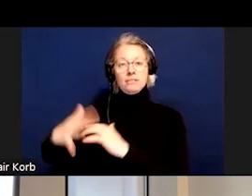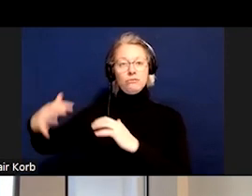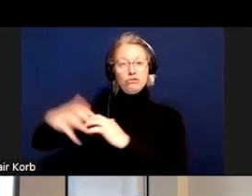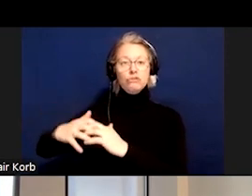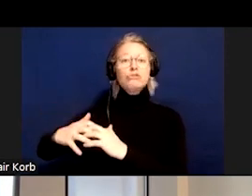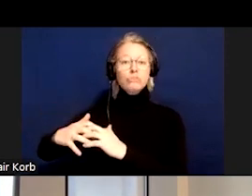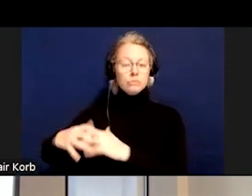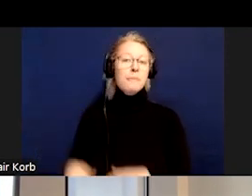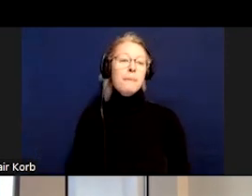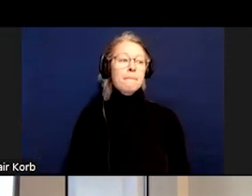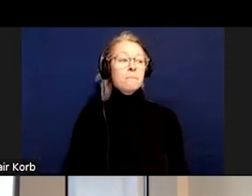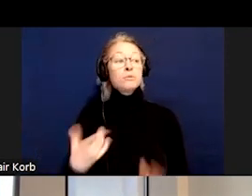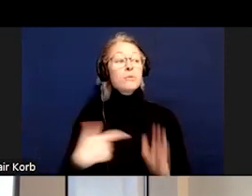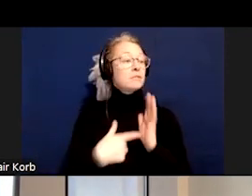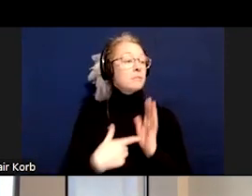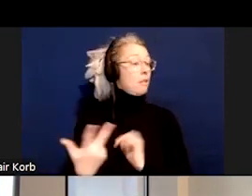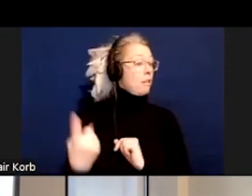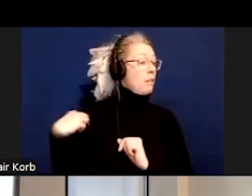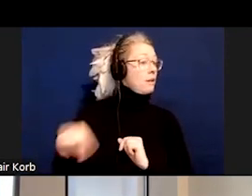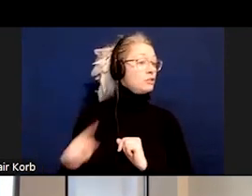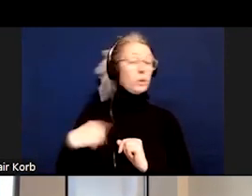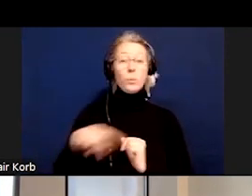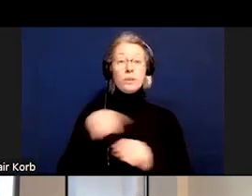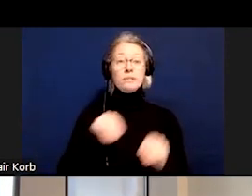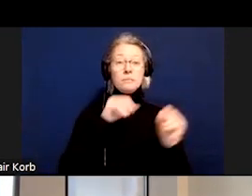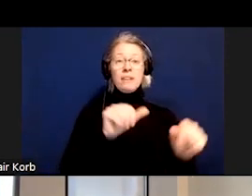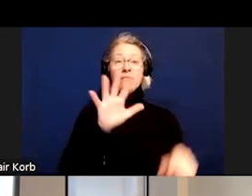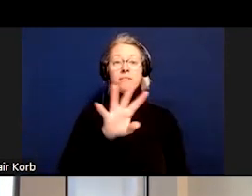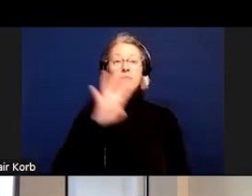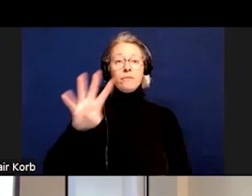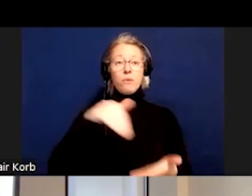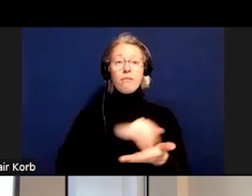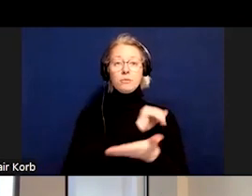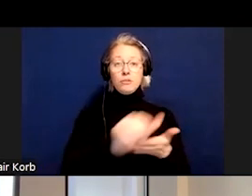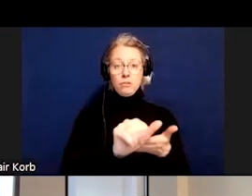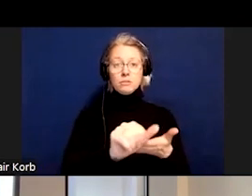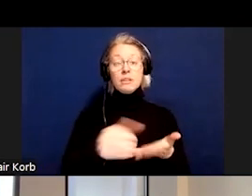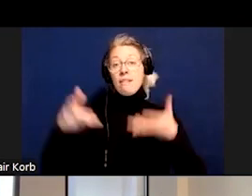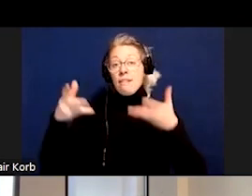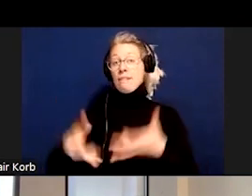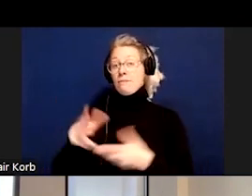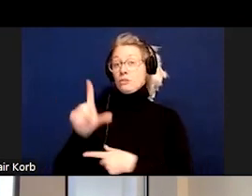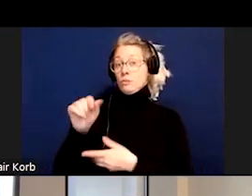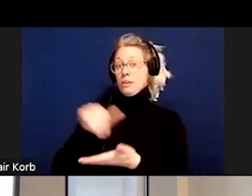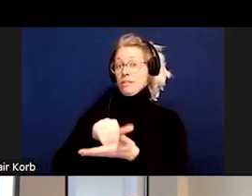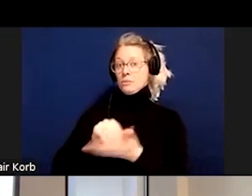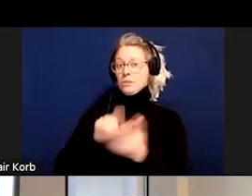that last year we expended $54,000 to the program, that remaining $20,000 was redirected